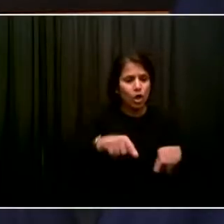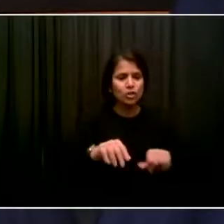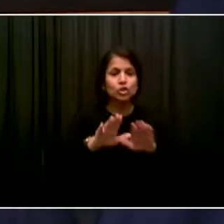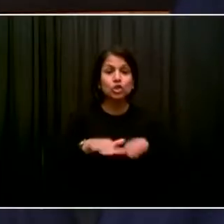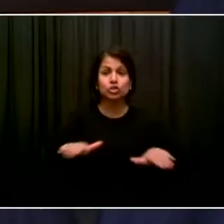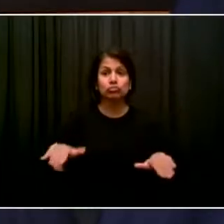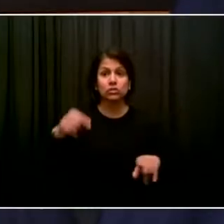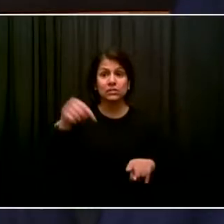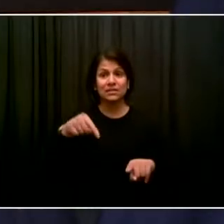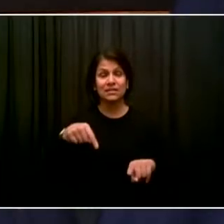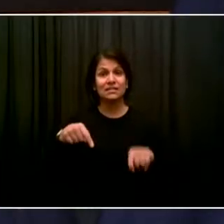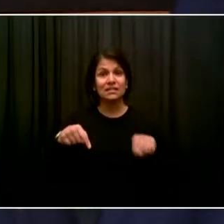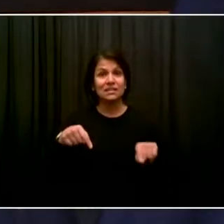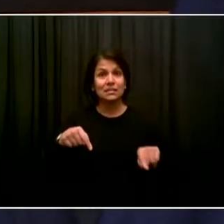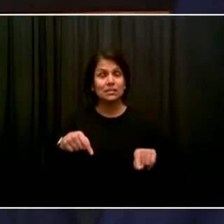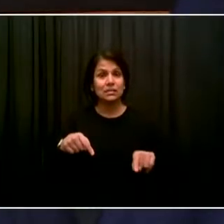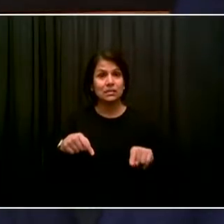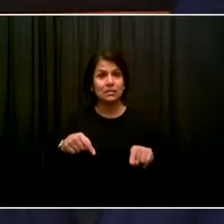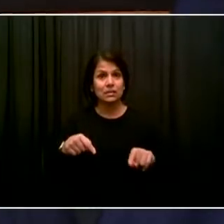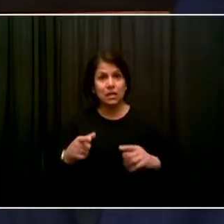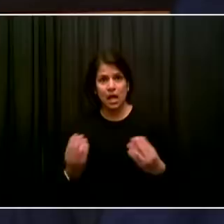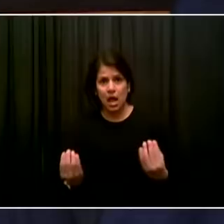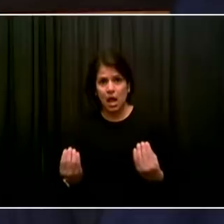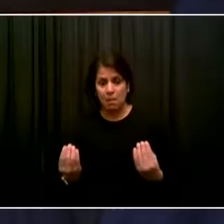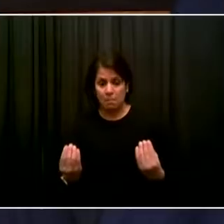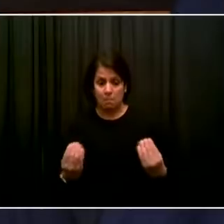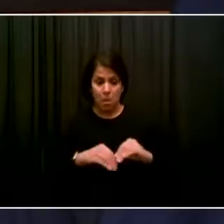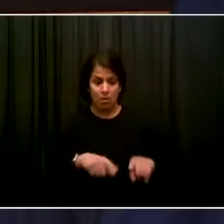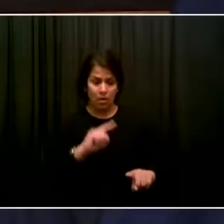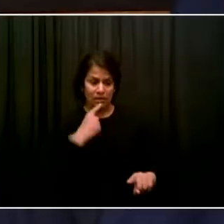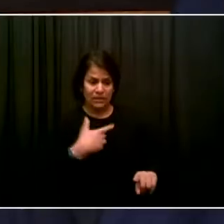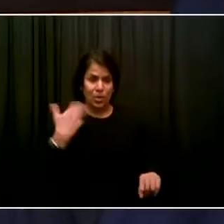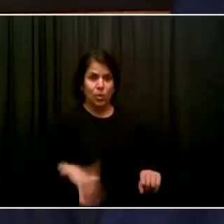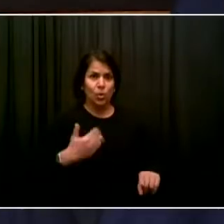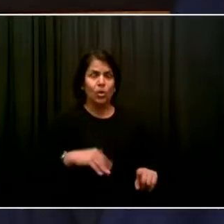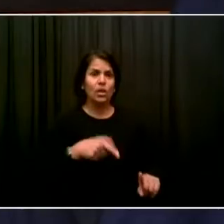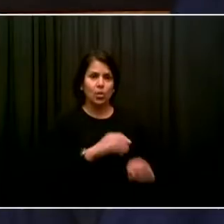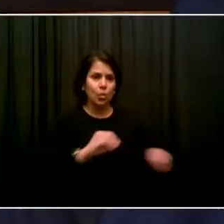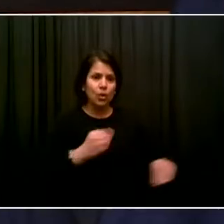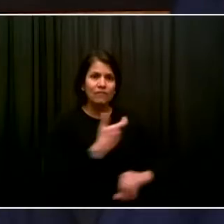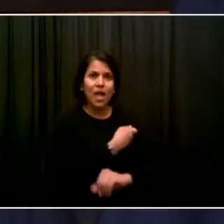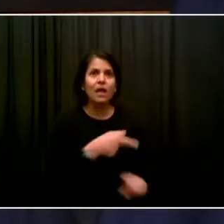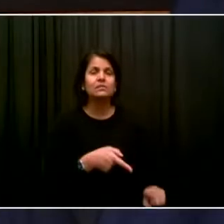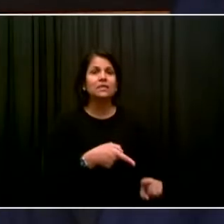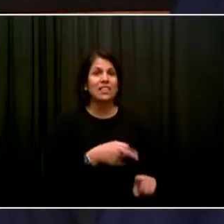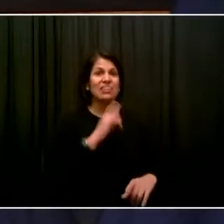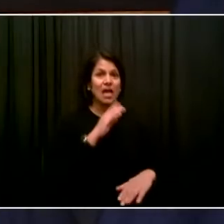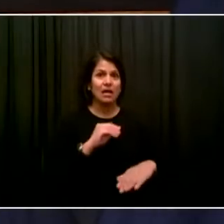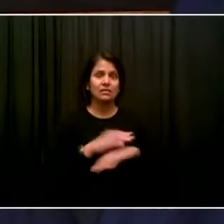WOULD HAVE A MORE MILD STRAIN.